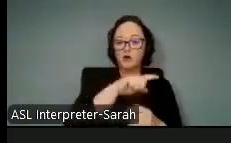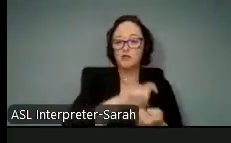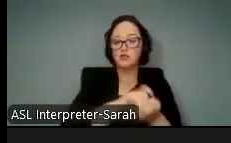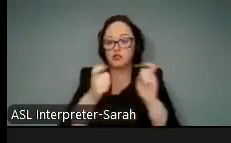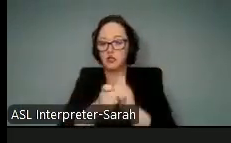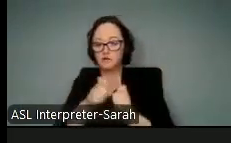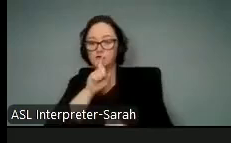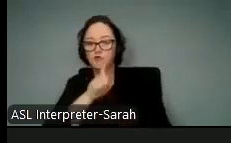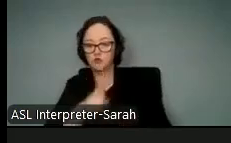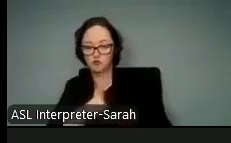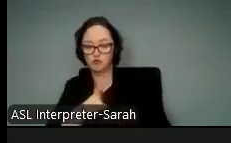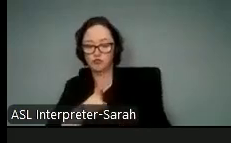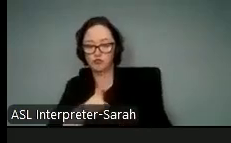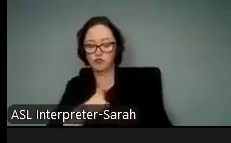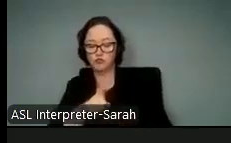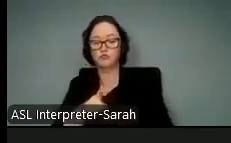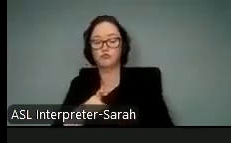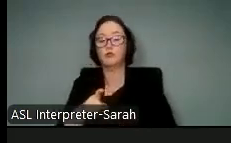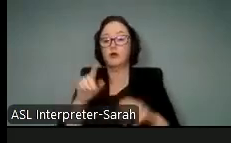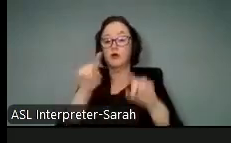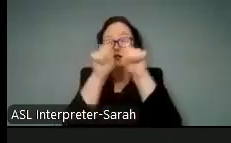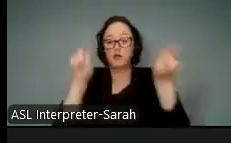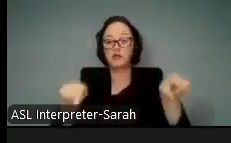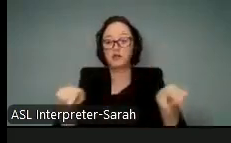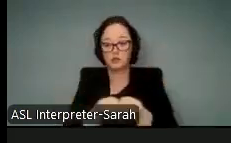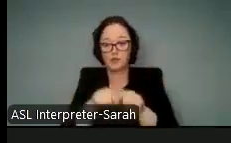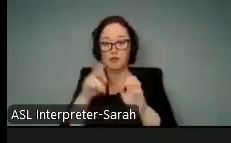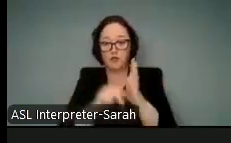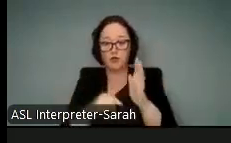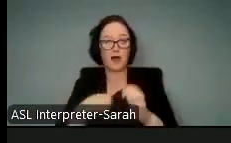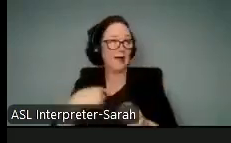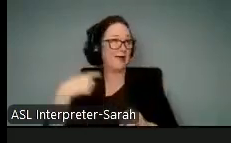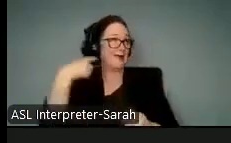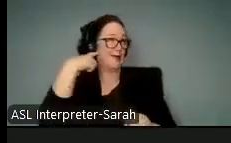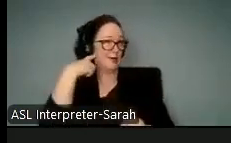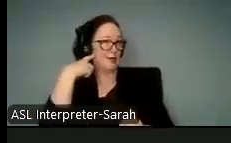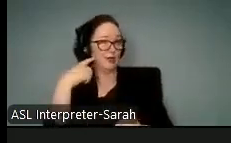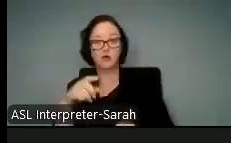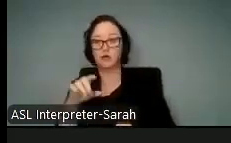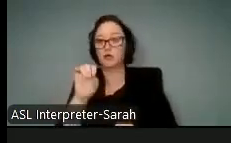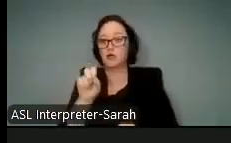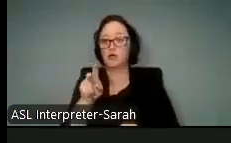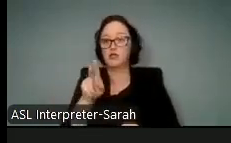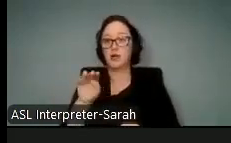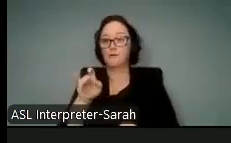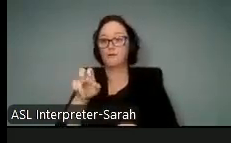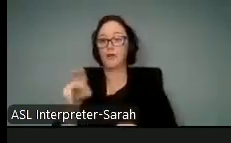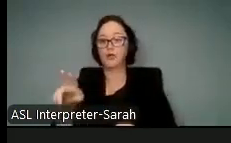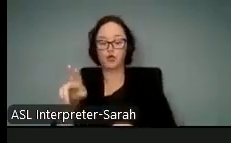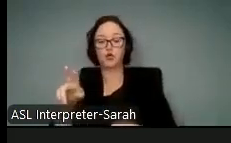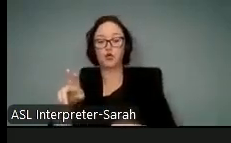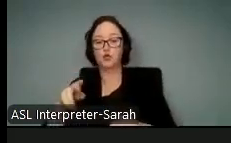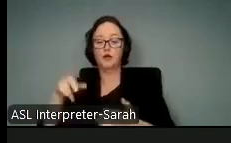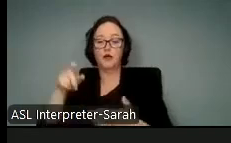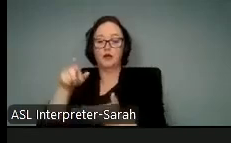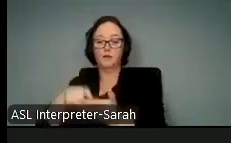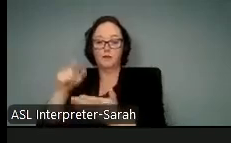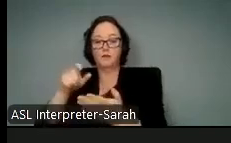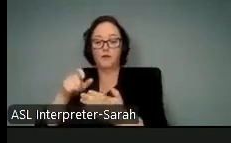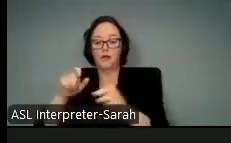what I'm hearing is "submenu button expanded" and when I hit it to close it, "submenu button collapsed" and then I know, okay,